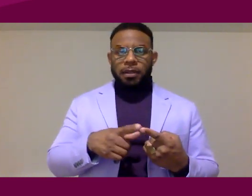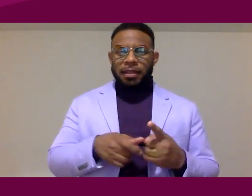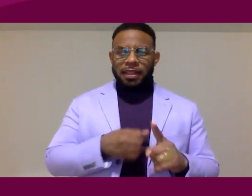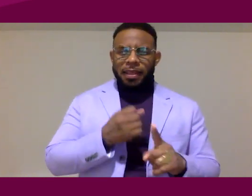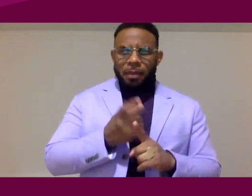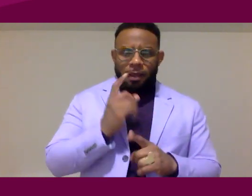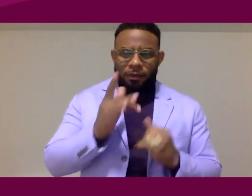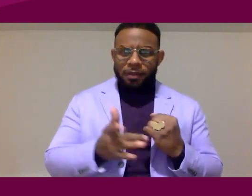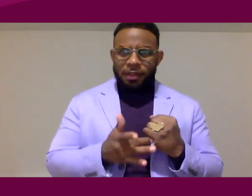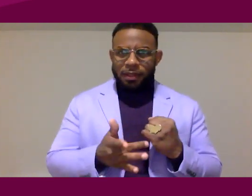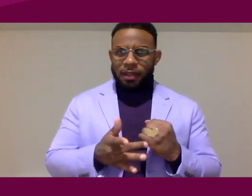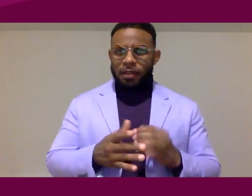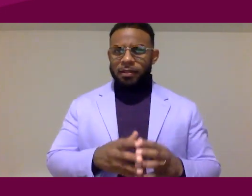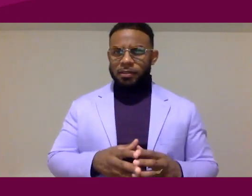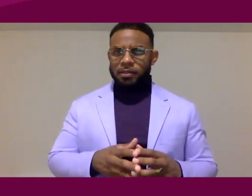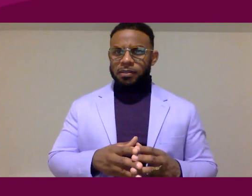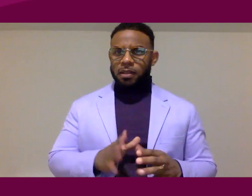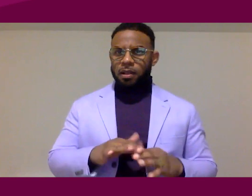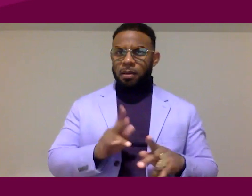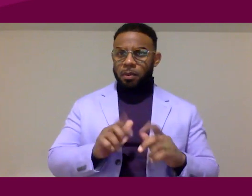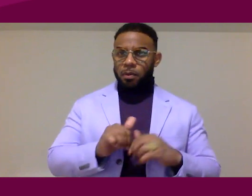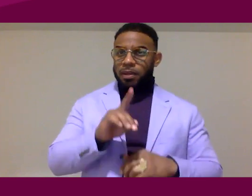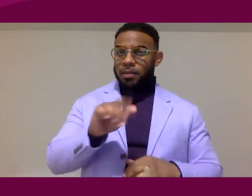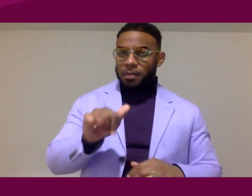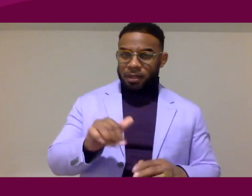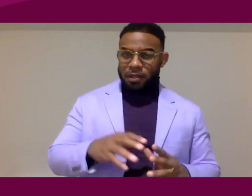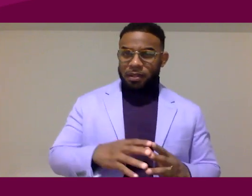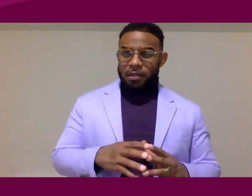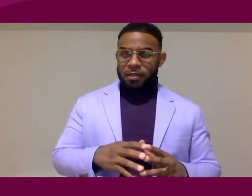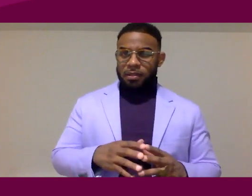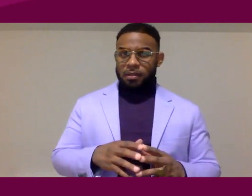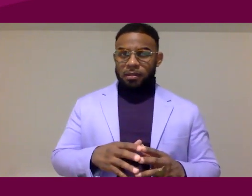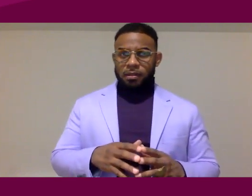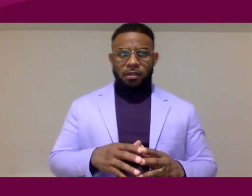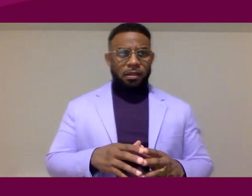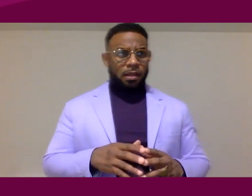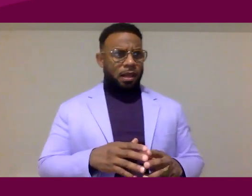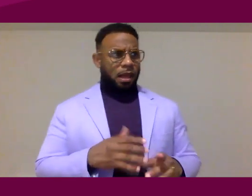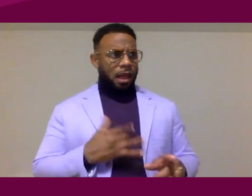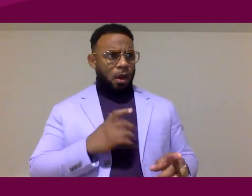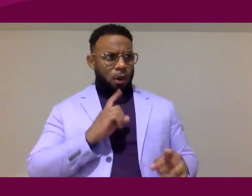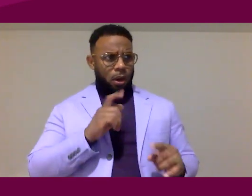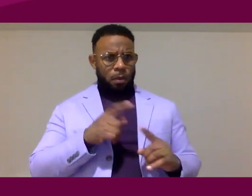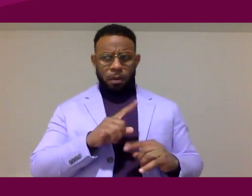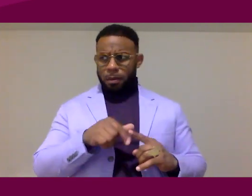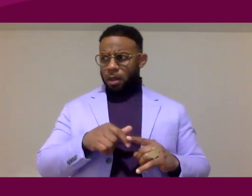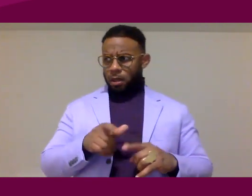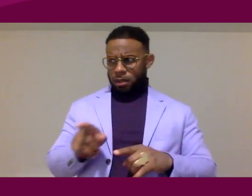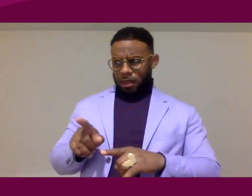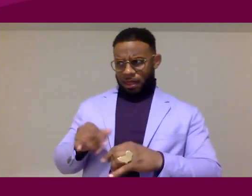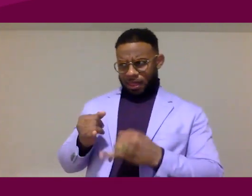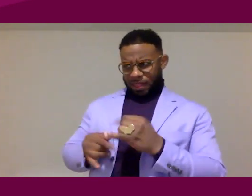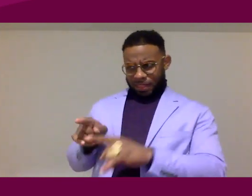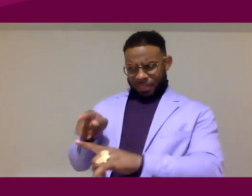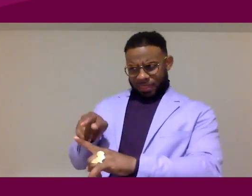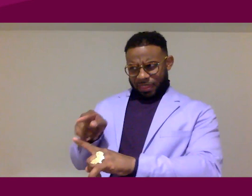technology on people with disabilities. Ashley Inkumsah: I want to talk a little bit about the future. I want to end on that note.